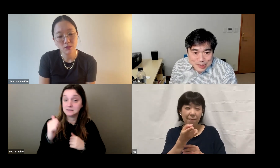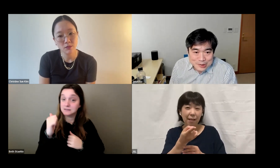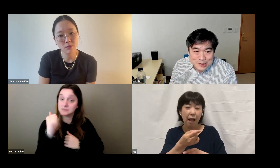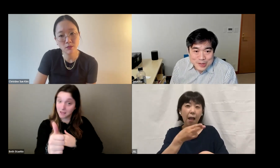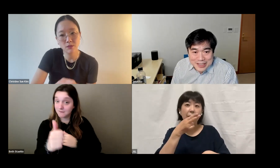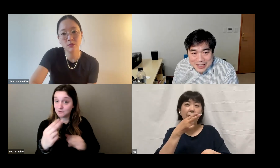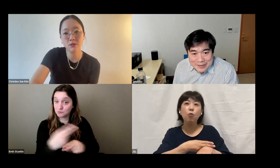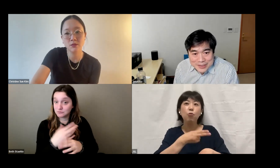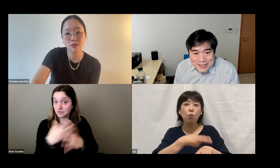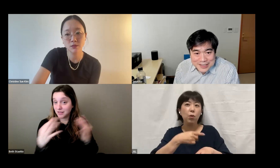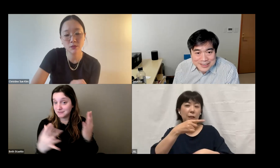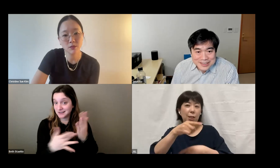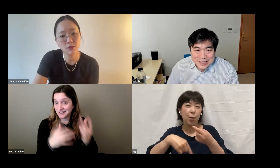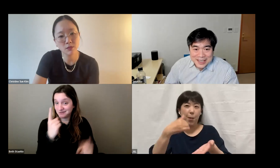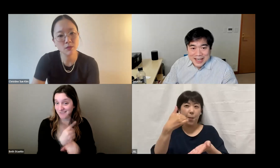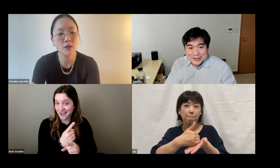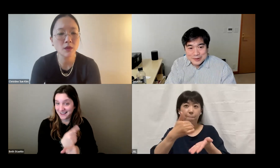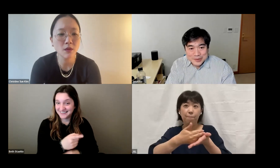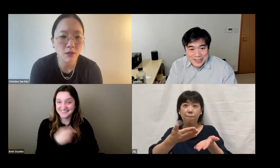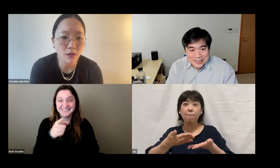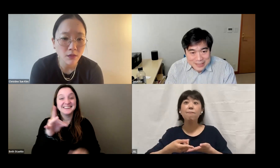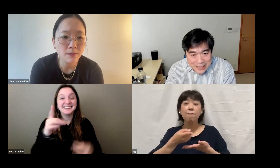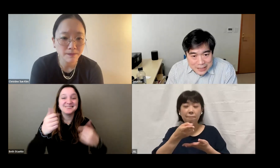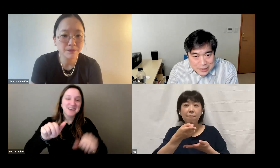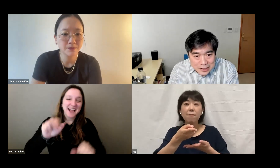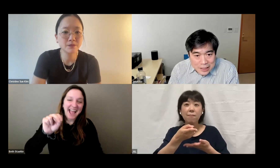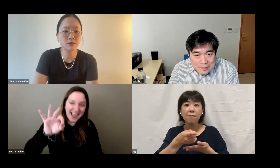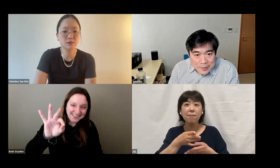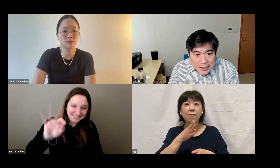You tried NFTs, I know we text a lot, but